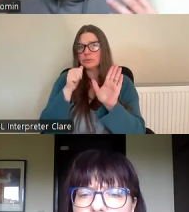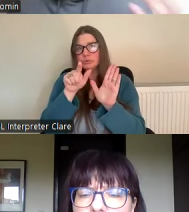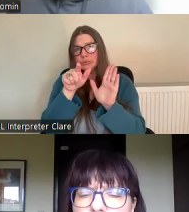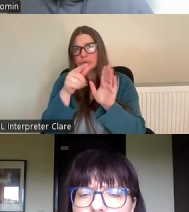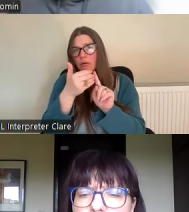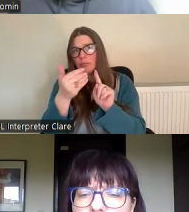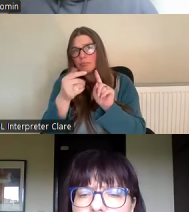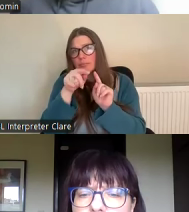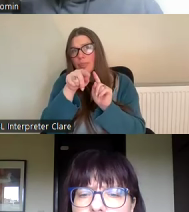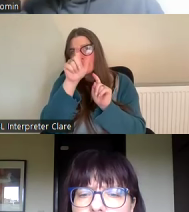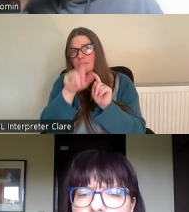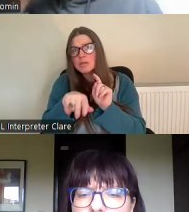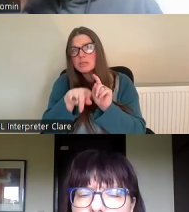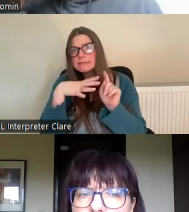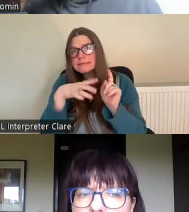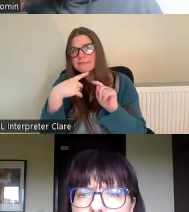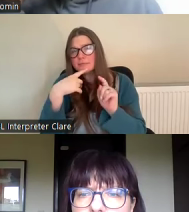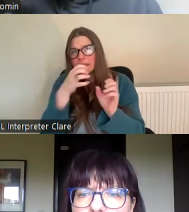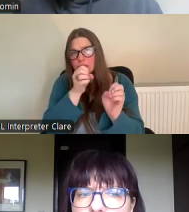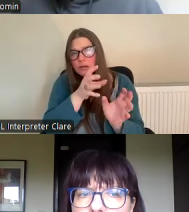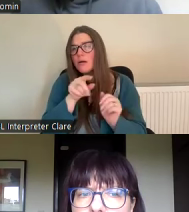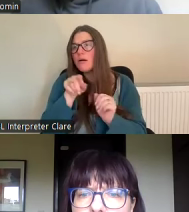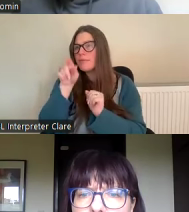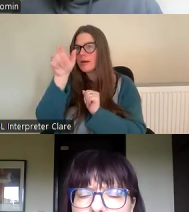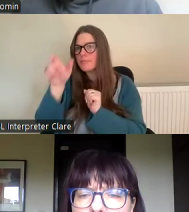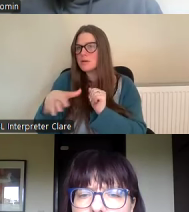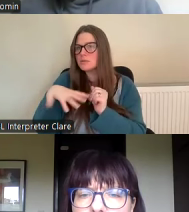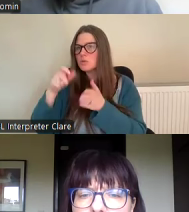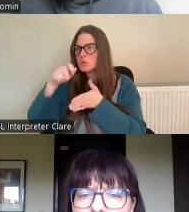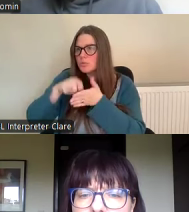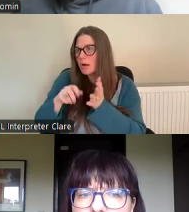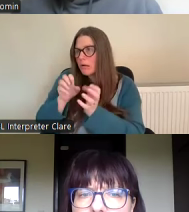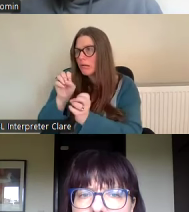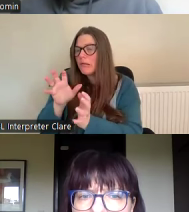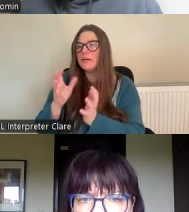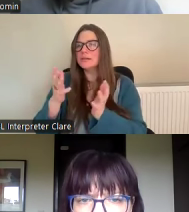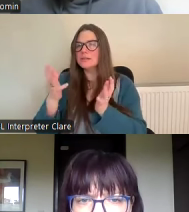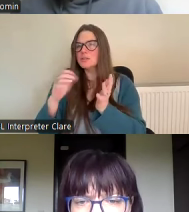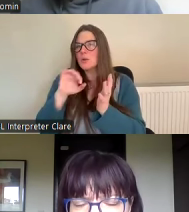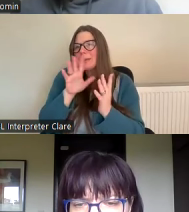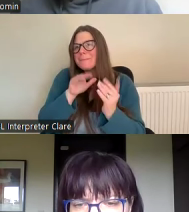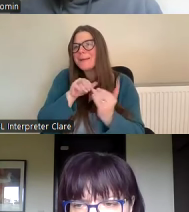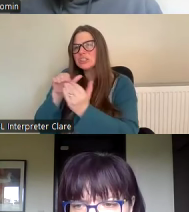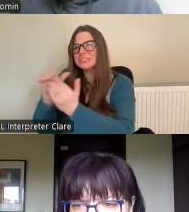and what they know about that user profile. Hopefully that answers the question. Okay.